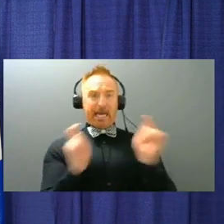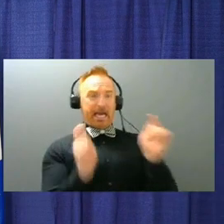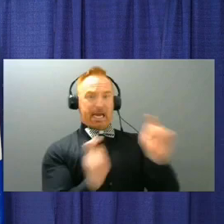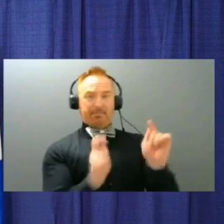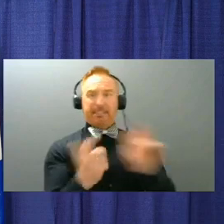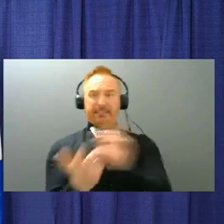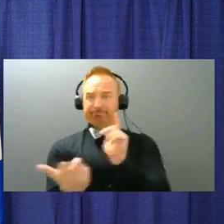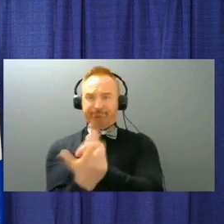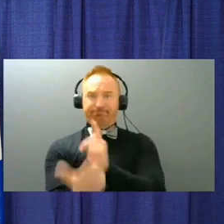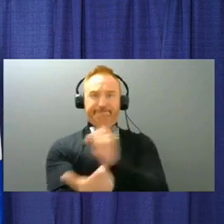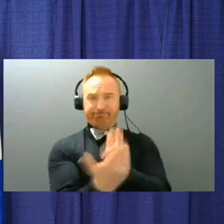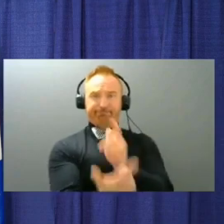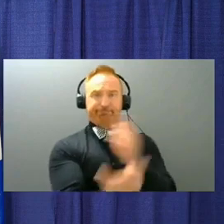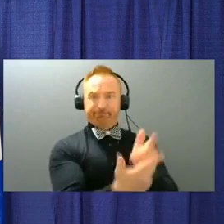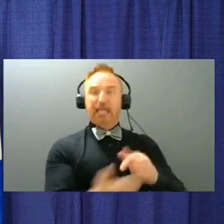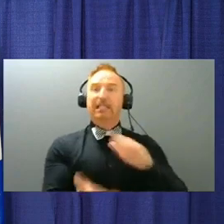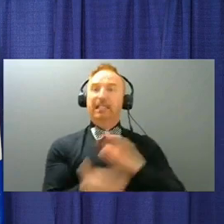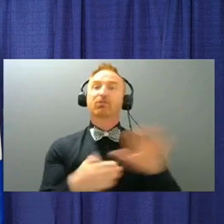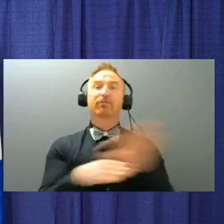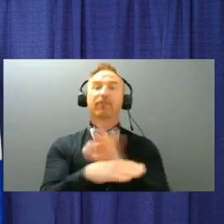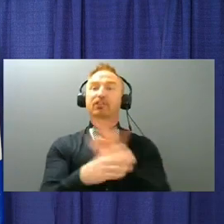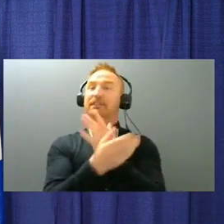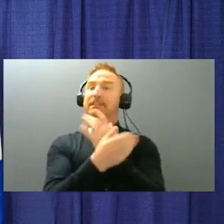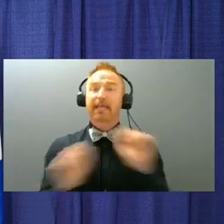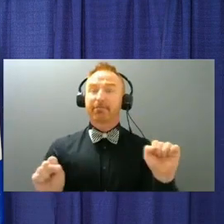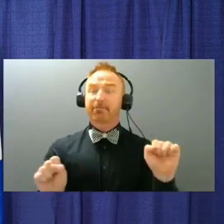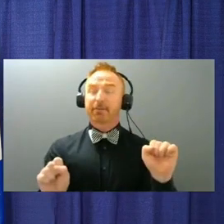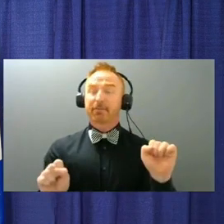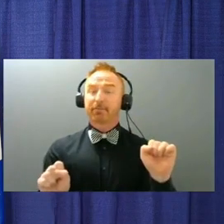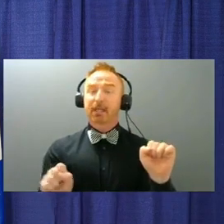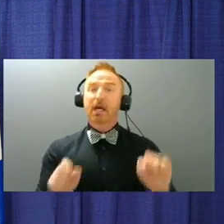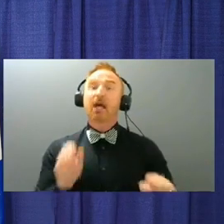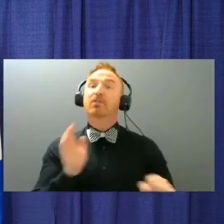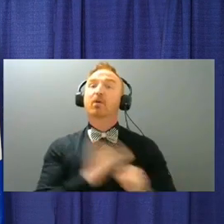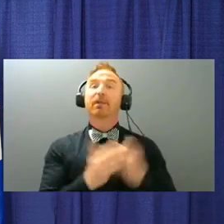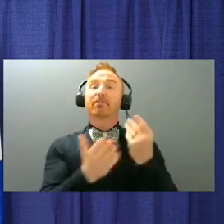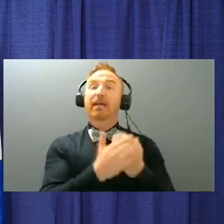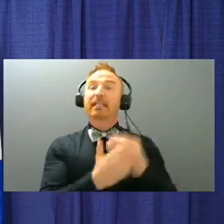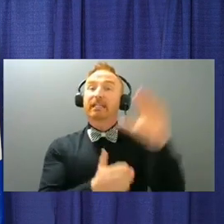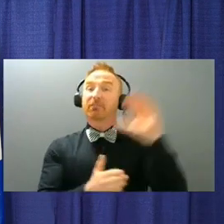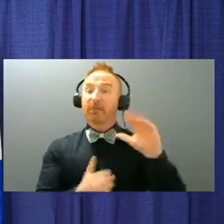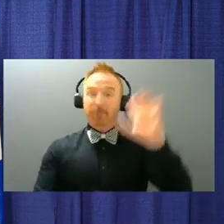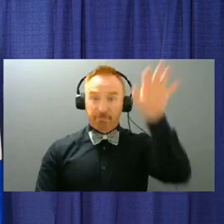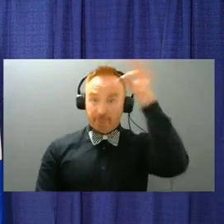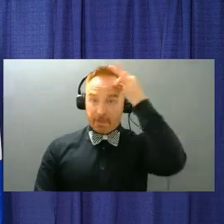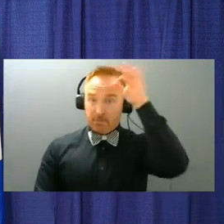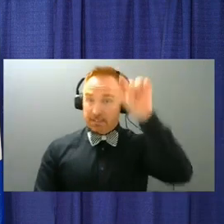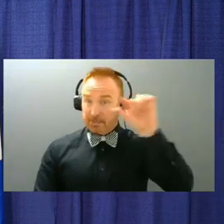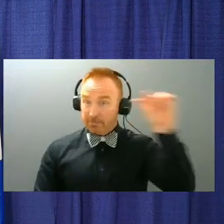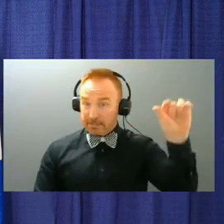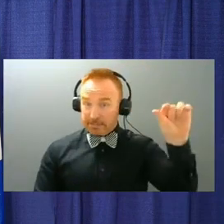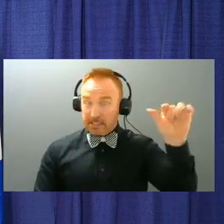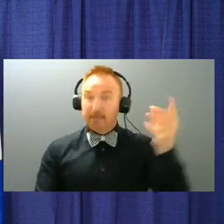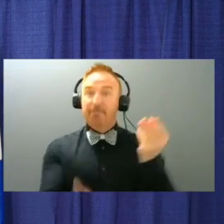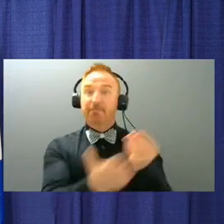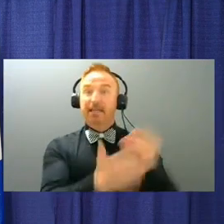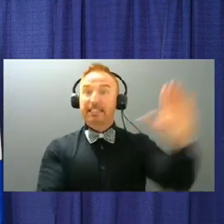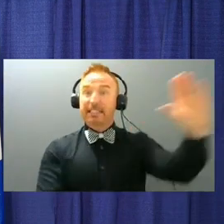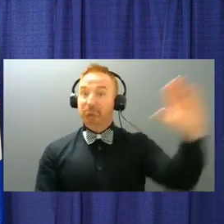schools to function in the safest way possible we have received additional funding from the federal government, all of